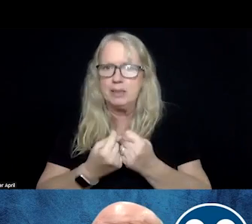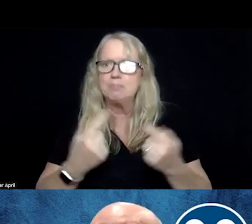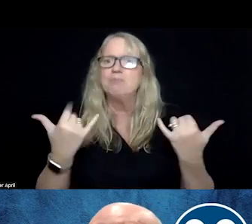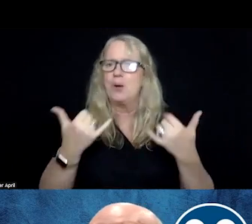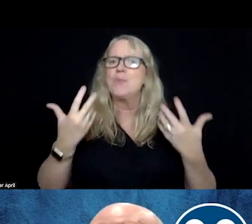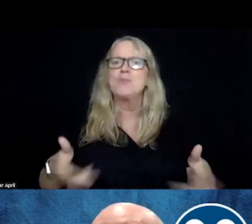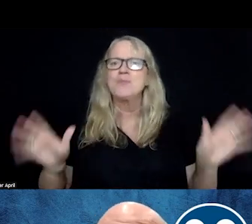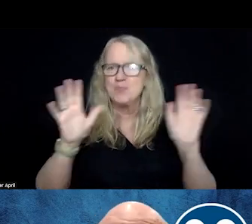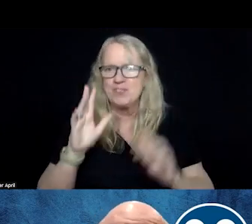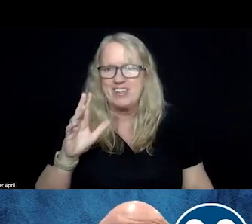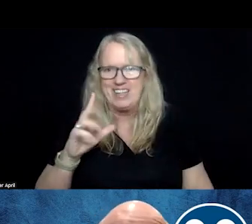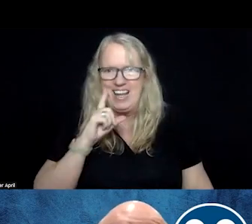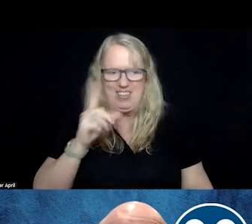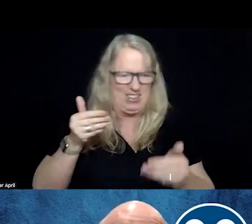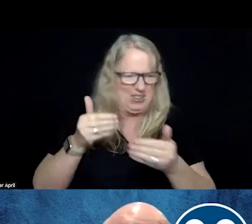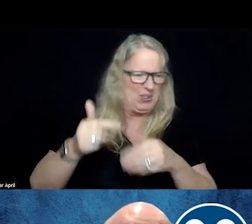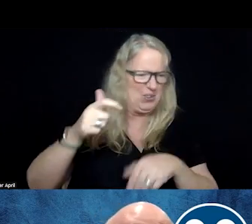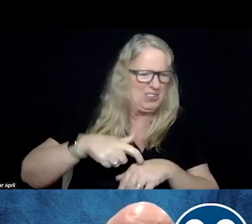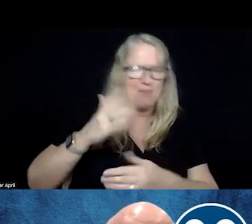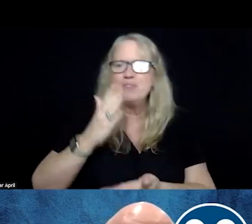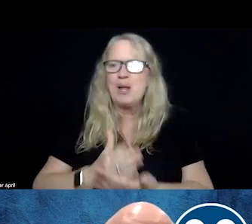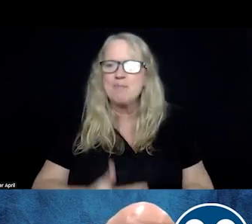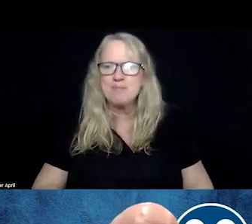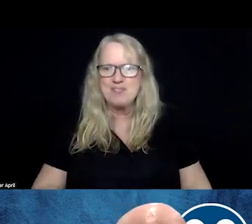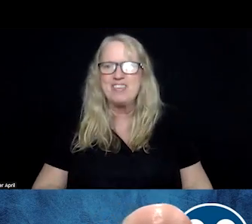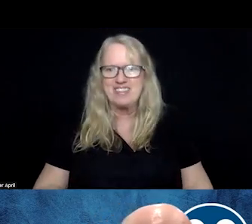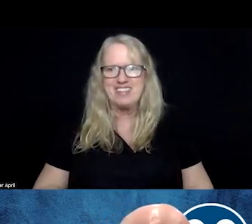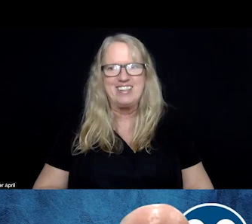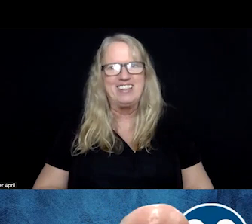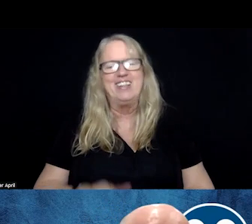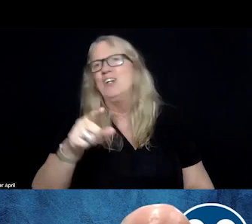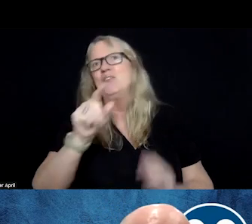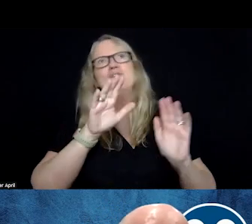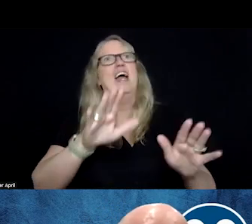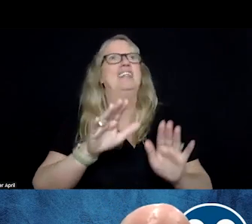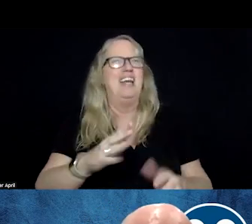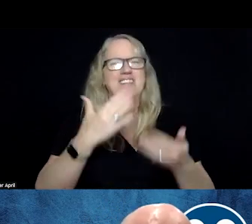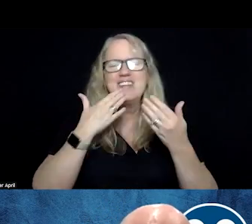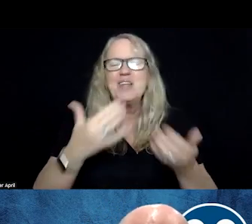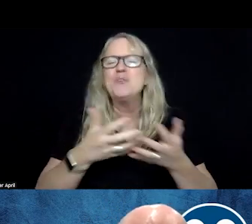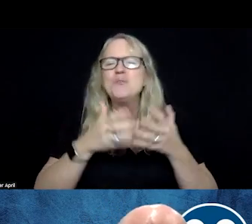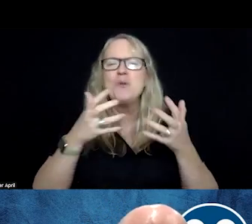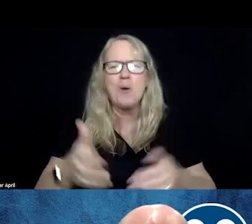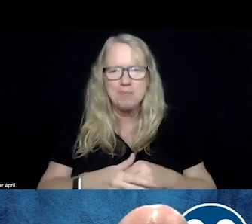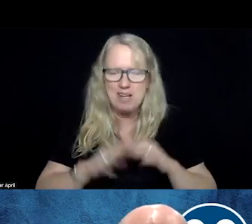I THINK IT IS GETTING REALLY CLOSE TO THE STOP POINT. THAT WAS FANTASTIC. THANK YOU SO MUCH. GREAT TO HEAR ABOUT